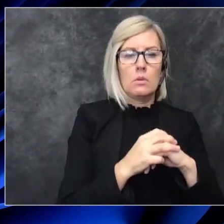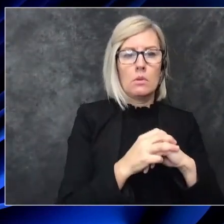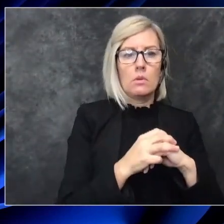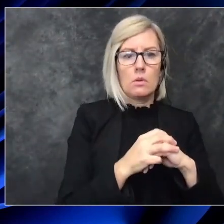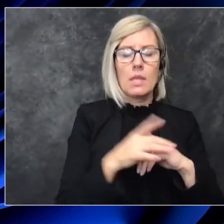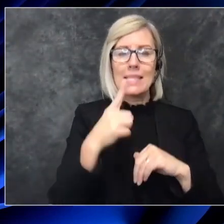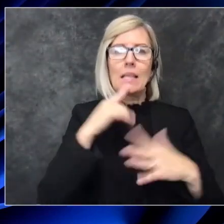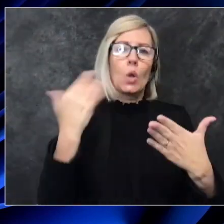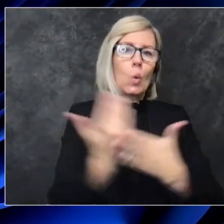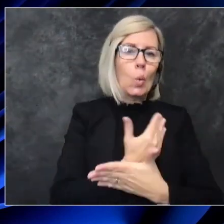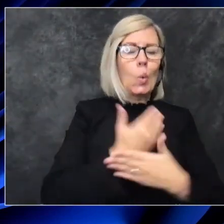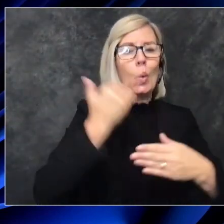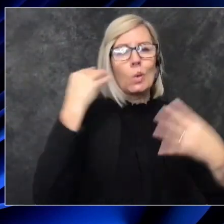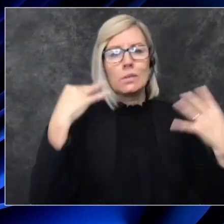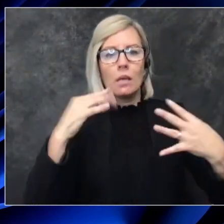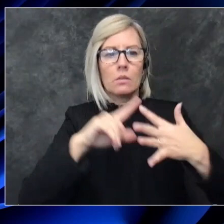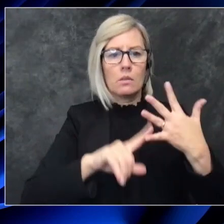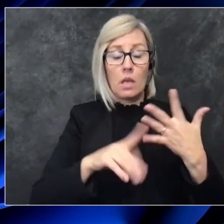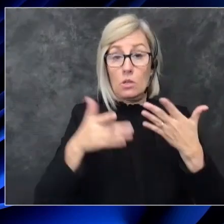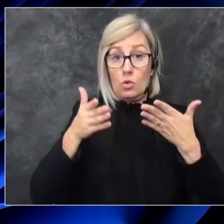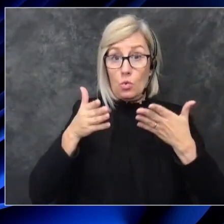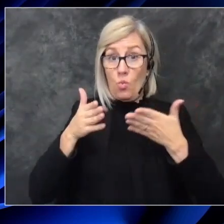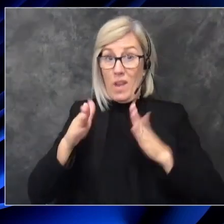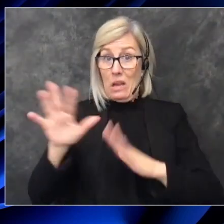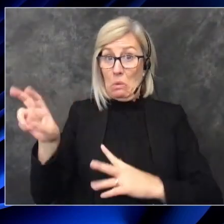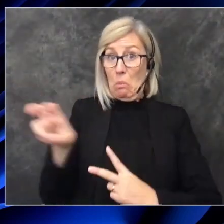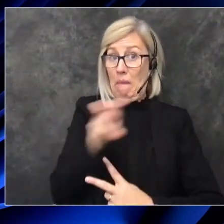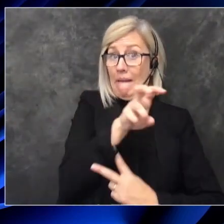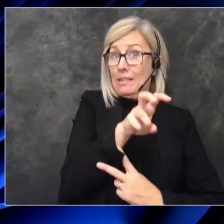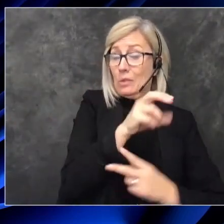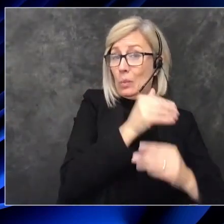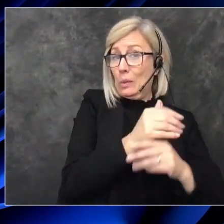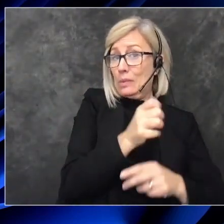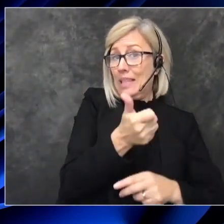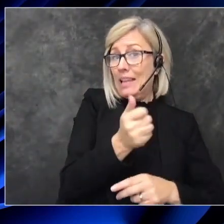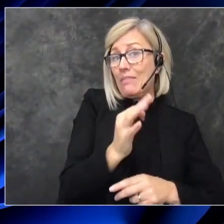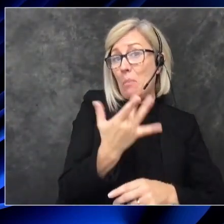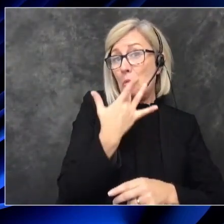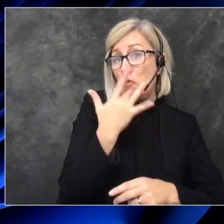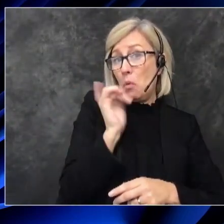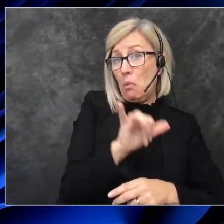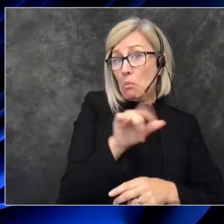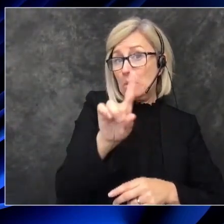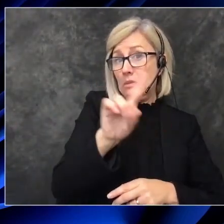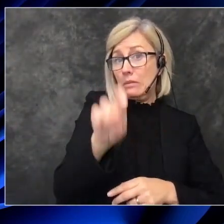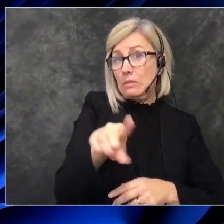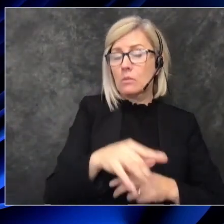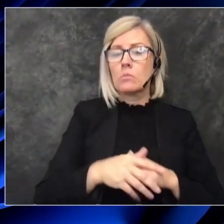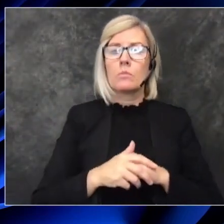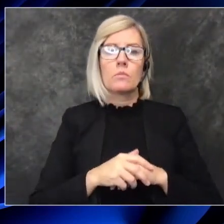Is there a way that I could switch back to Windows 10 if I did prefer those? That's a great question.